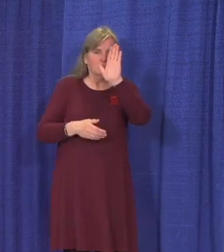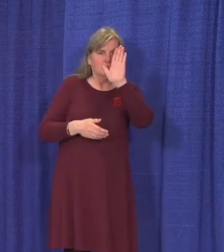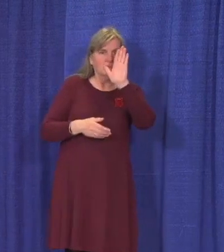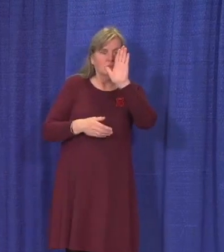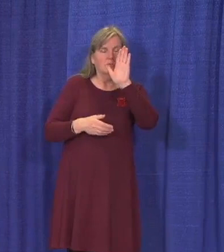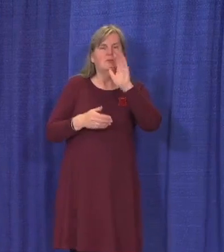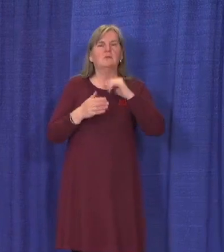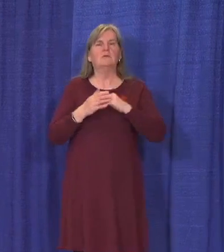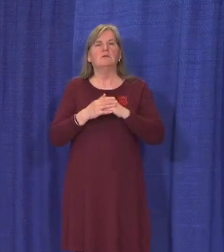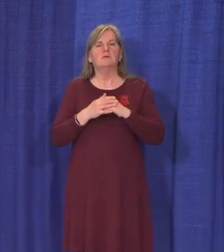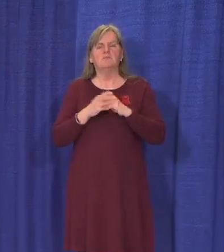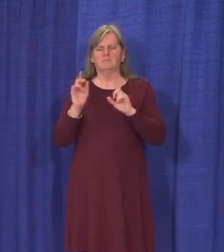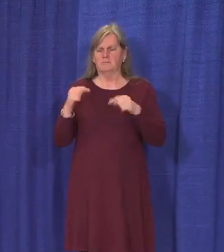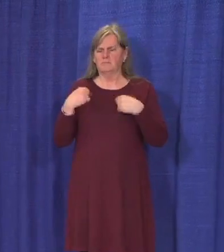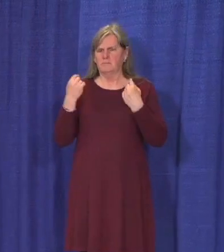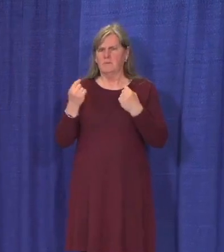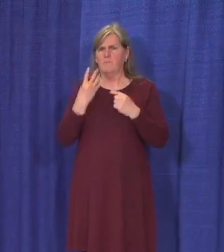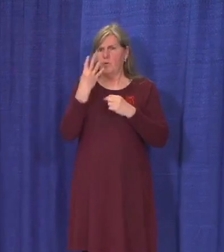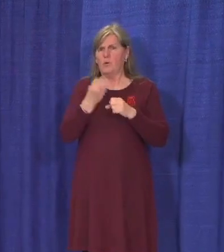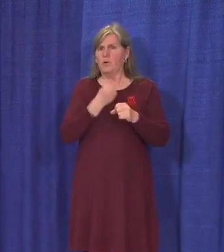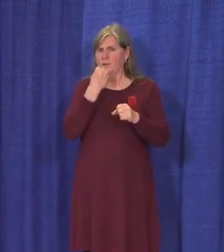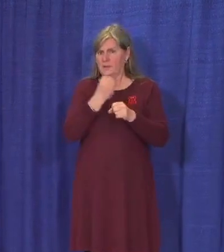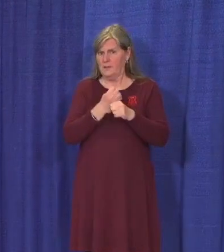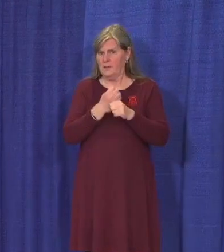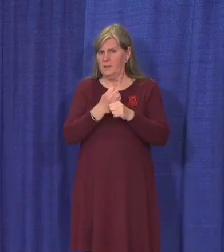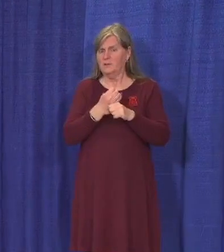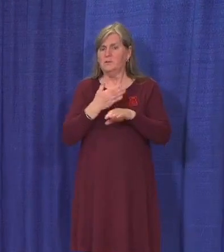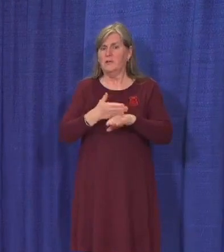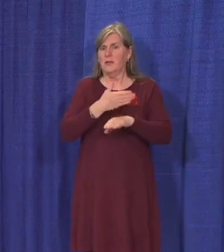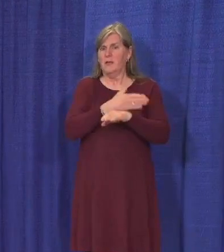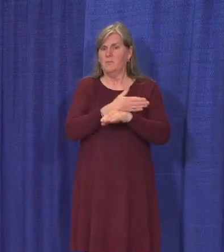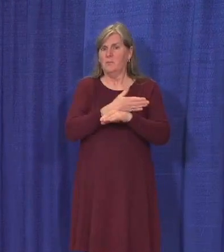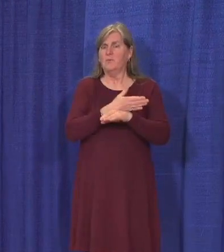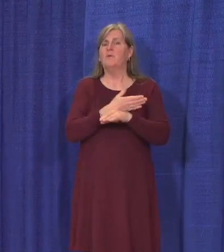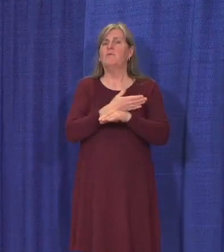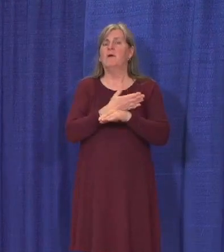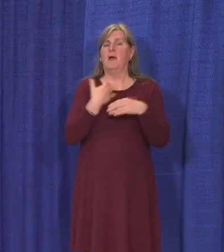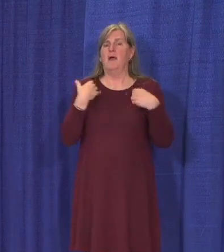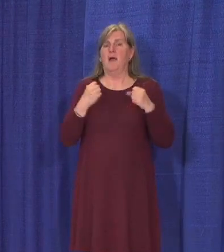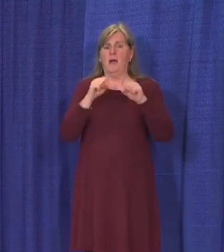was coming back to the Yukon and could sign a waiver or sign a